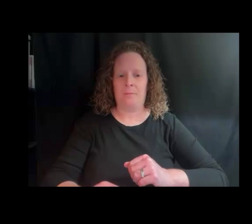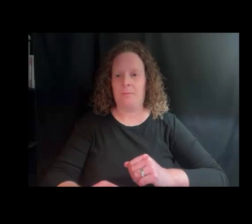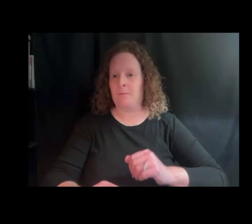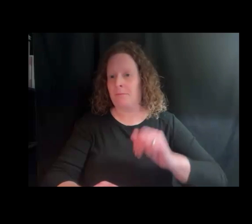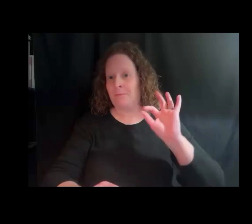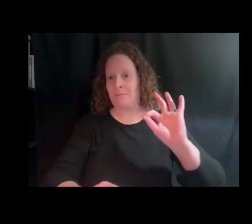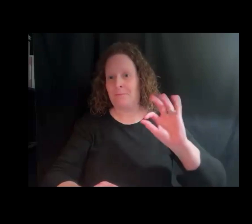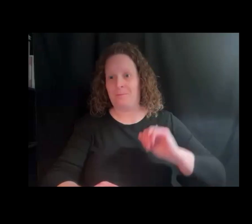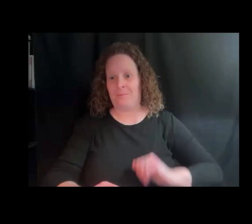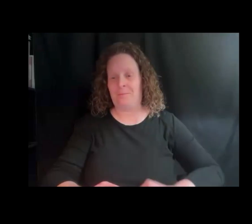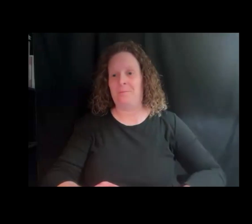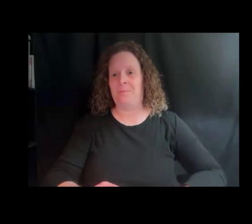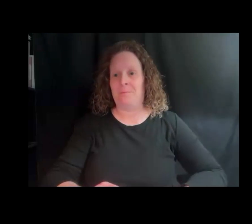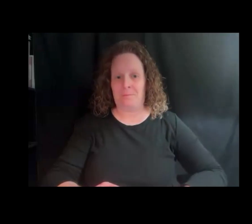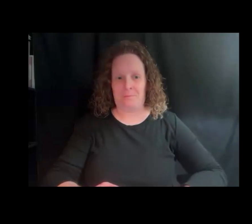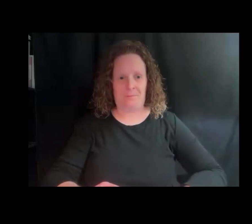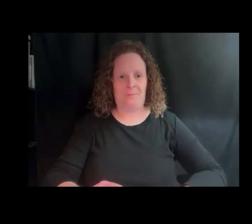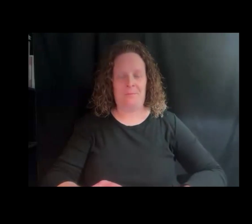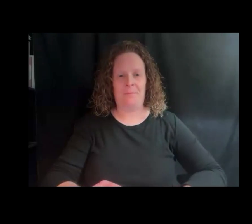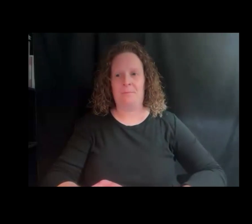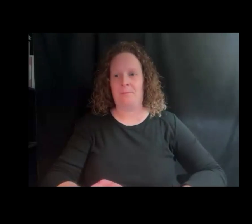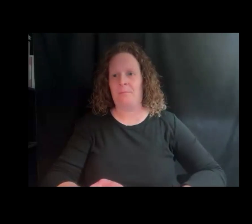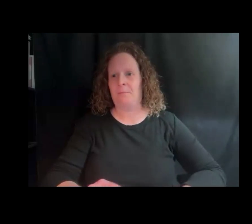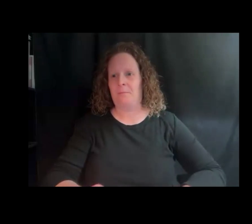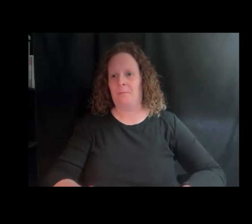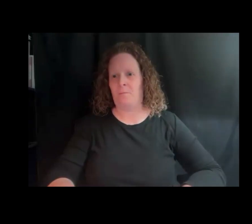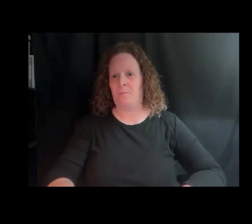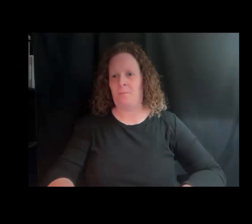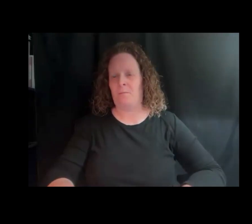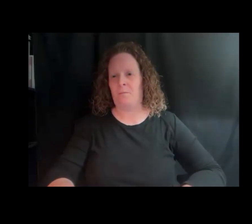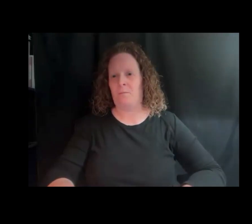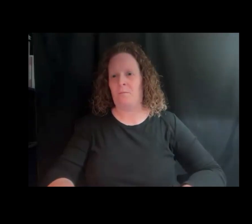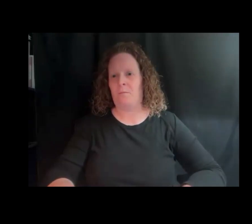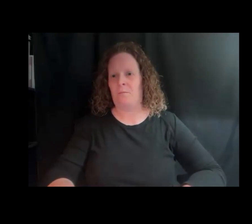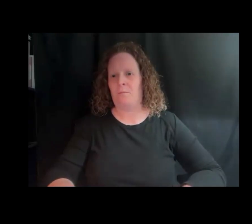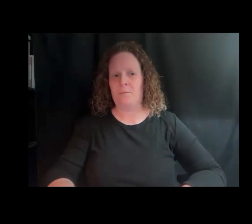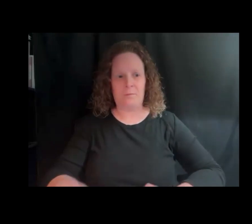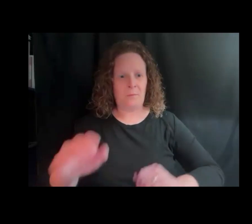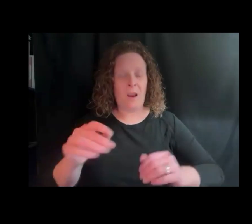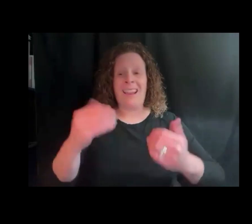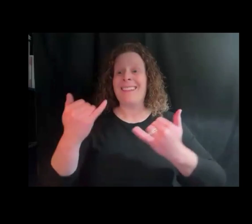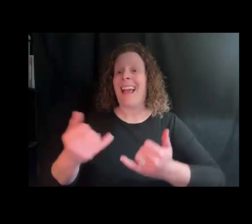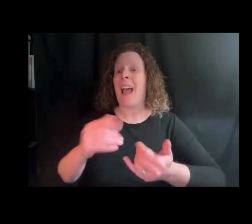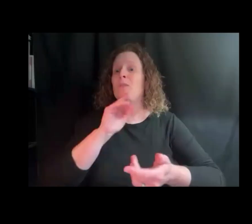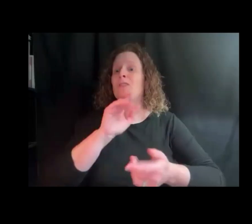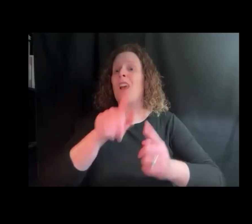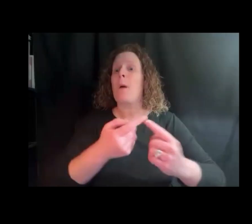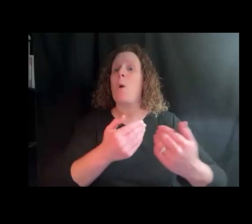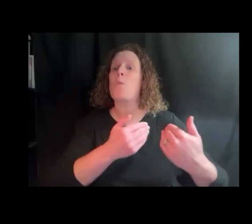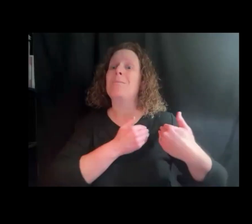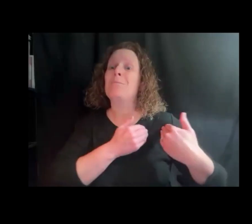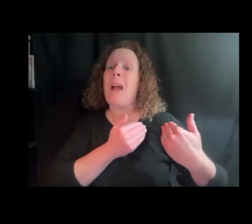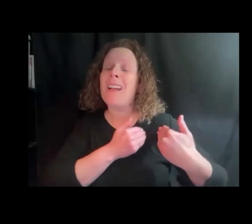for general code of conduct amongst adults.